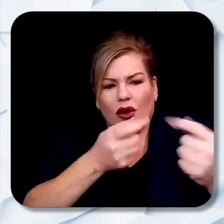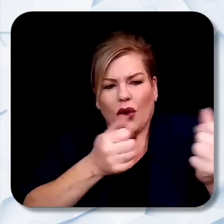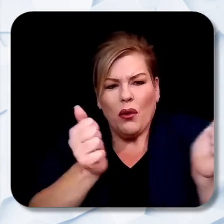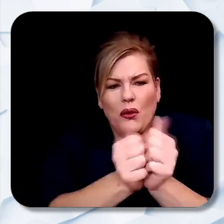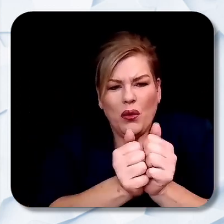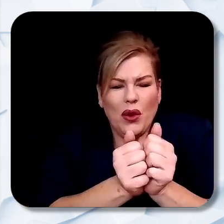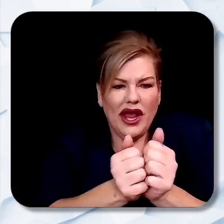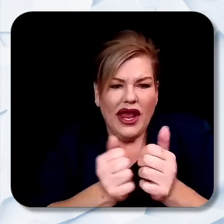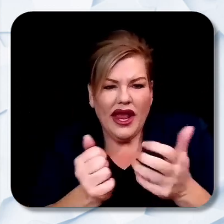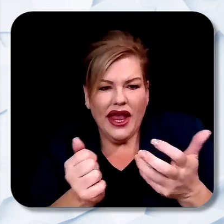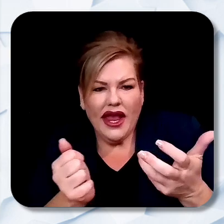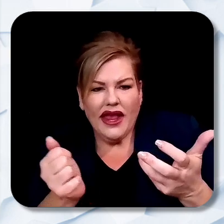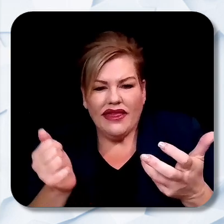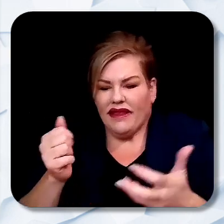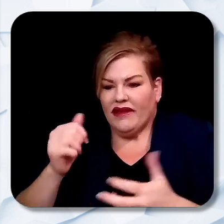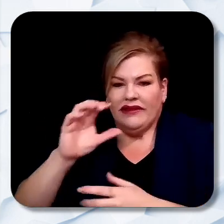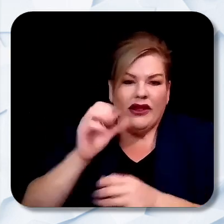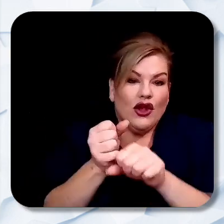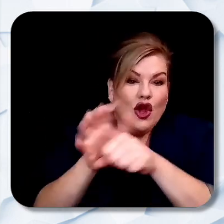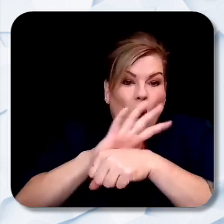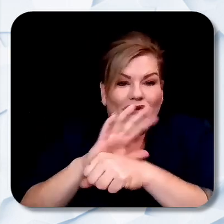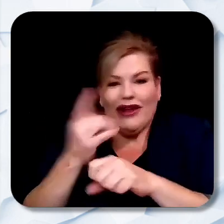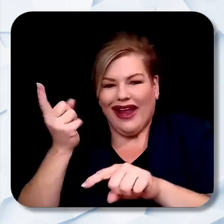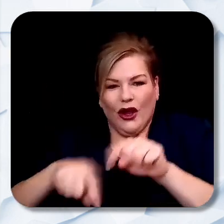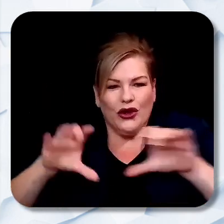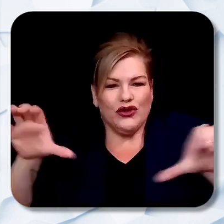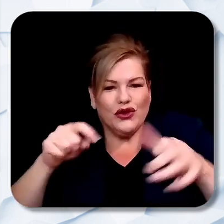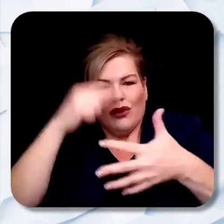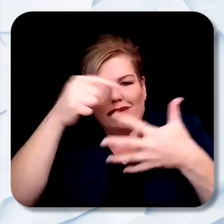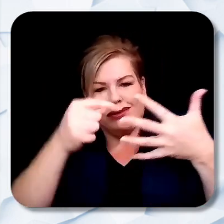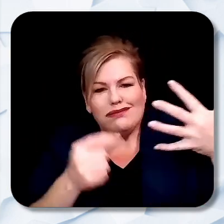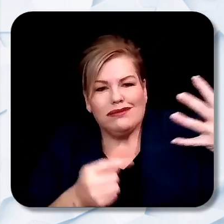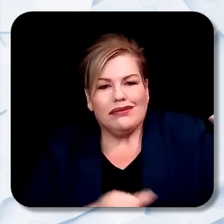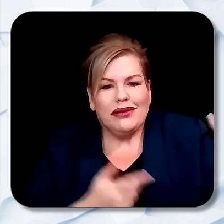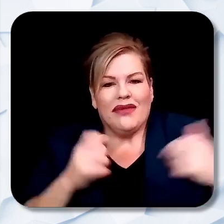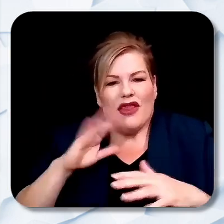of all those things that they were, that they were able to do and engage in in their regular life. So